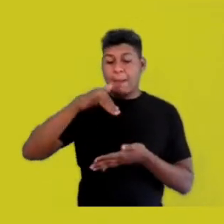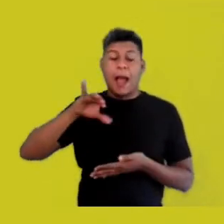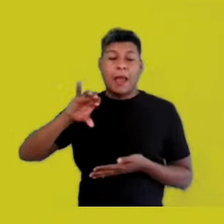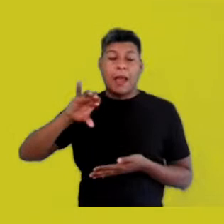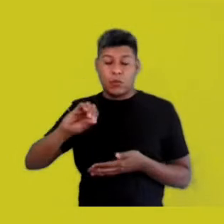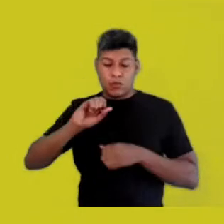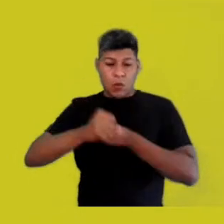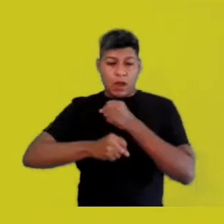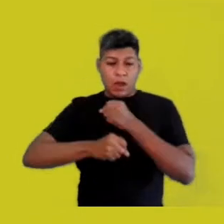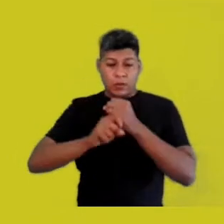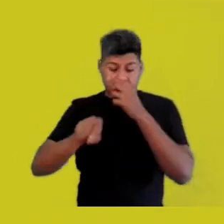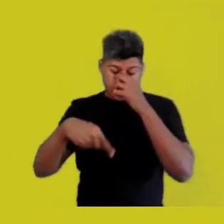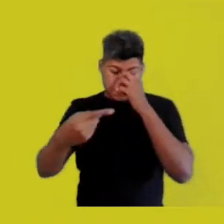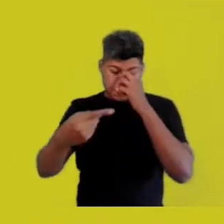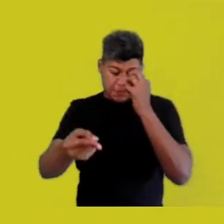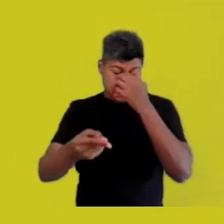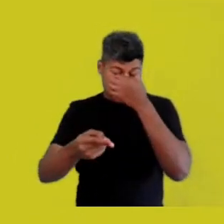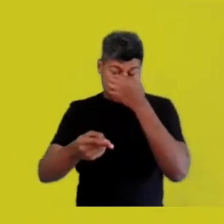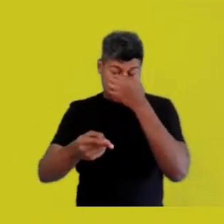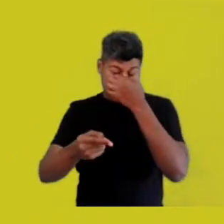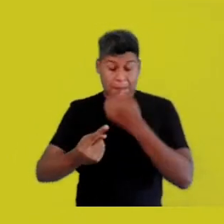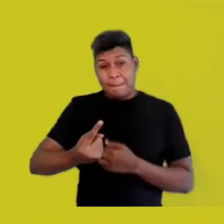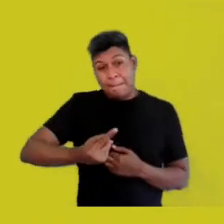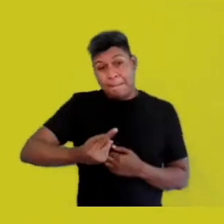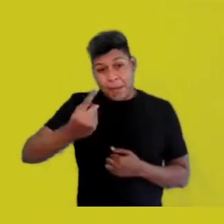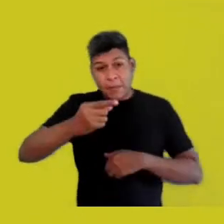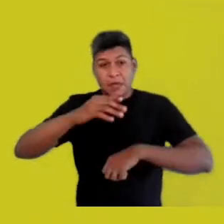In this first stage, that we call Opening the Yards,